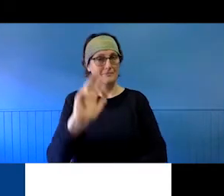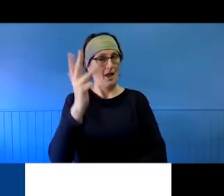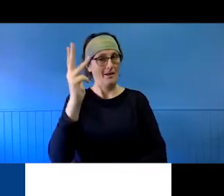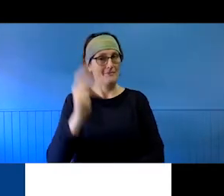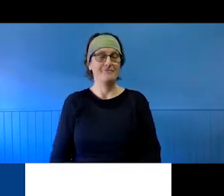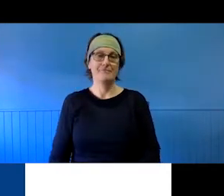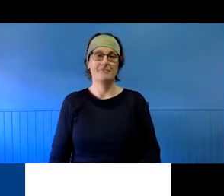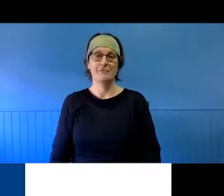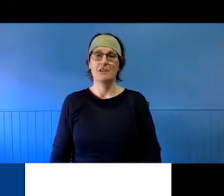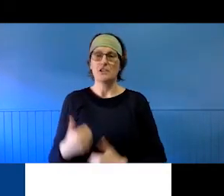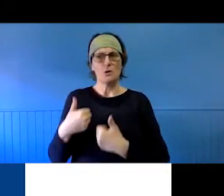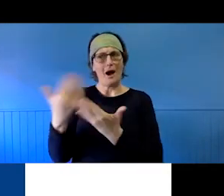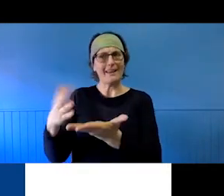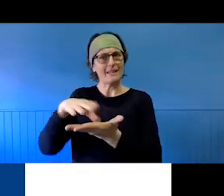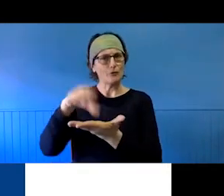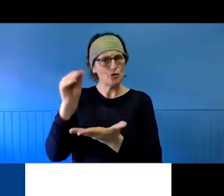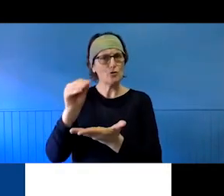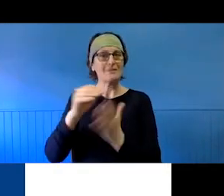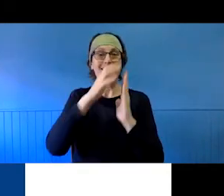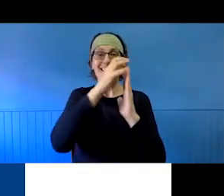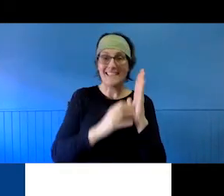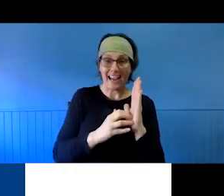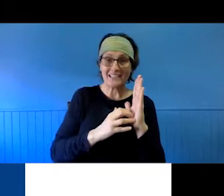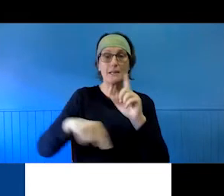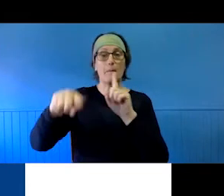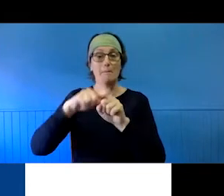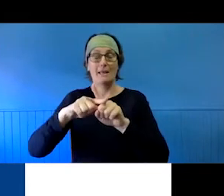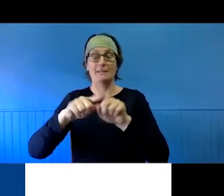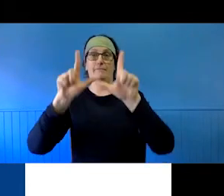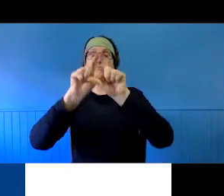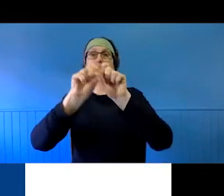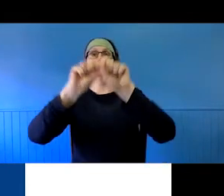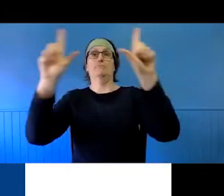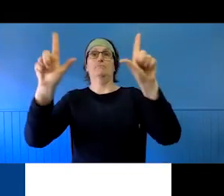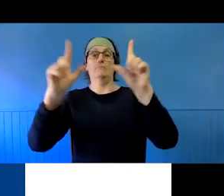So I'm giving students the text and the visual and they're linking together.